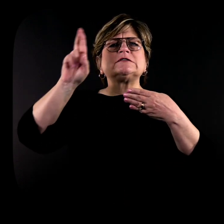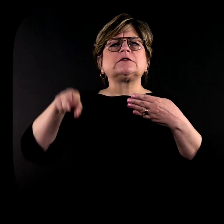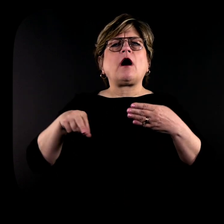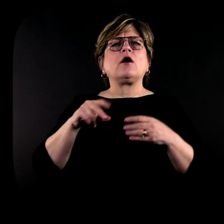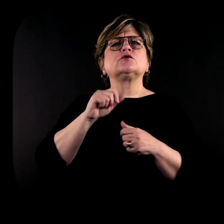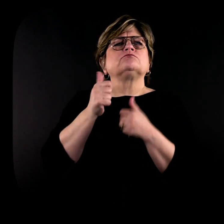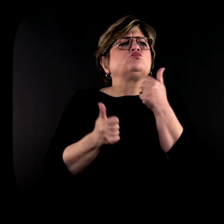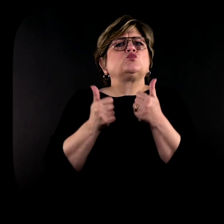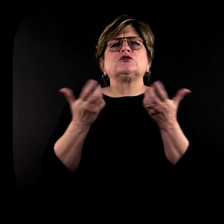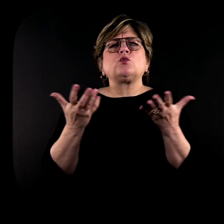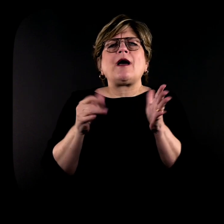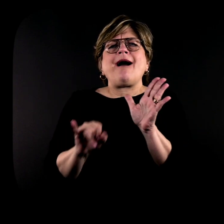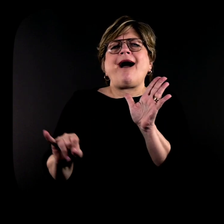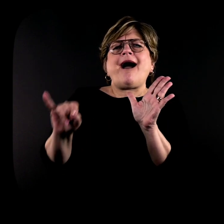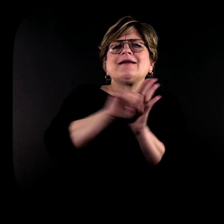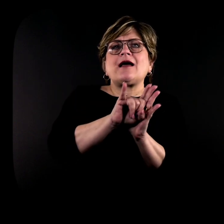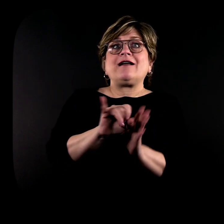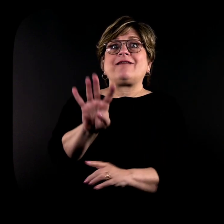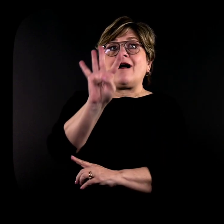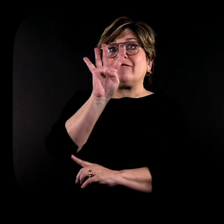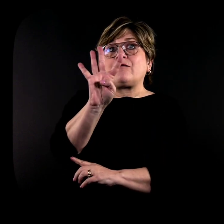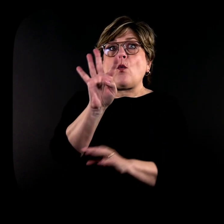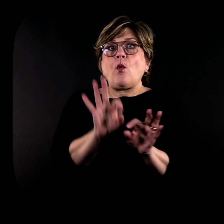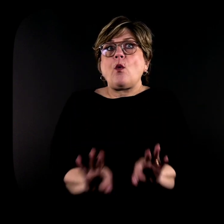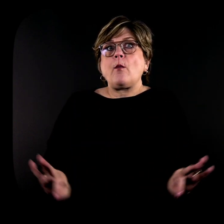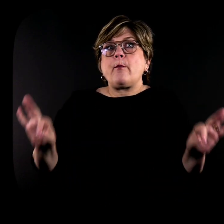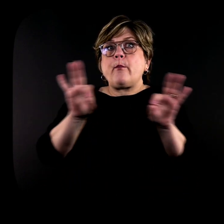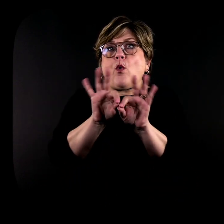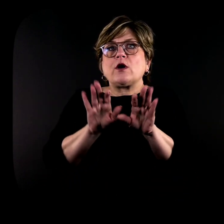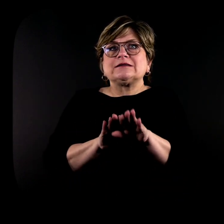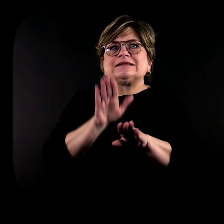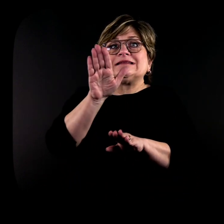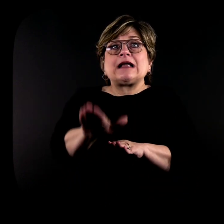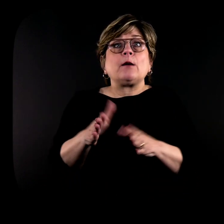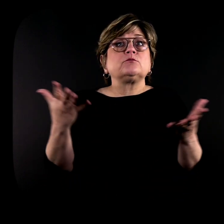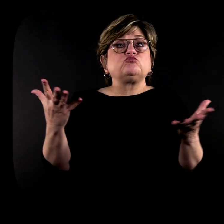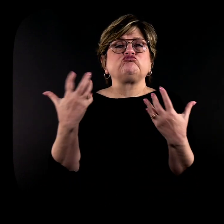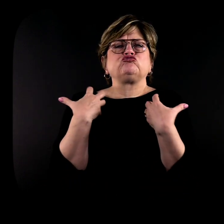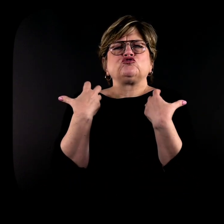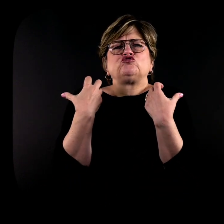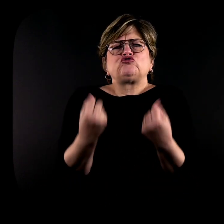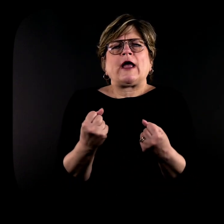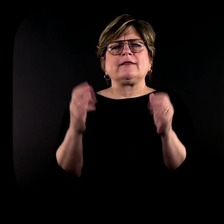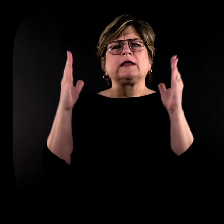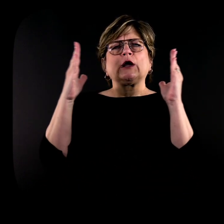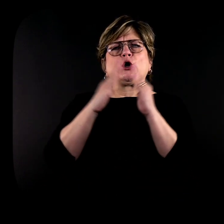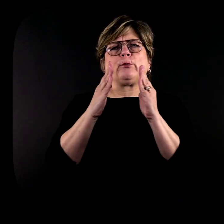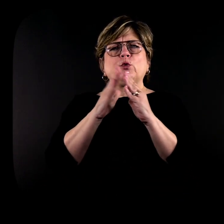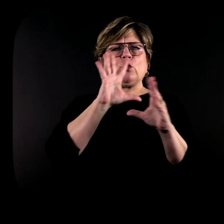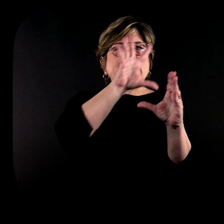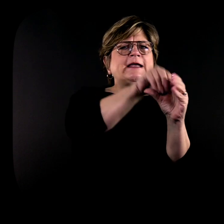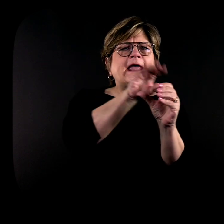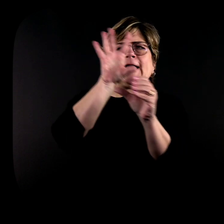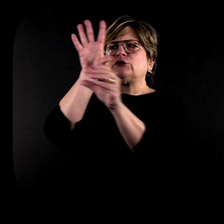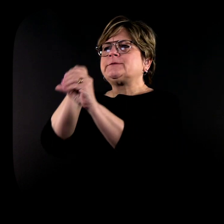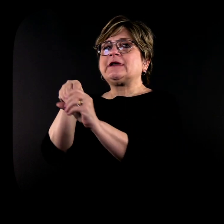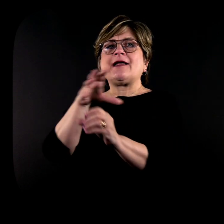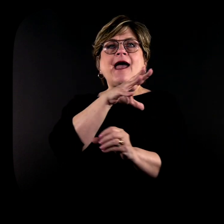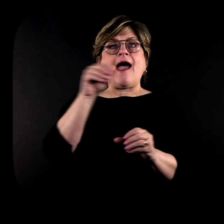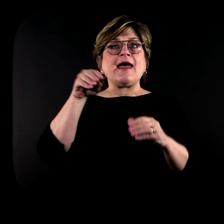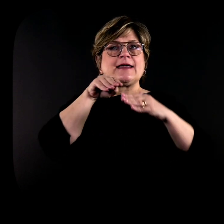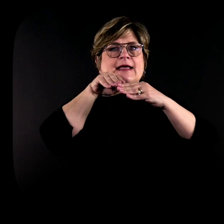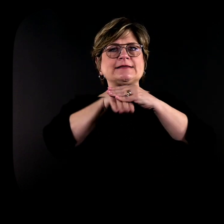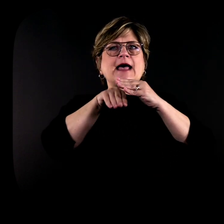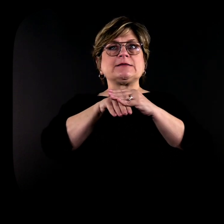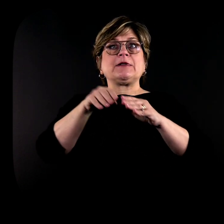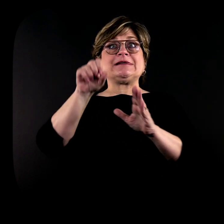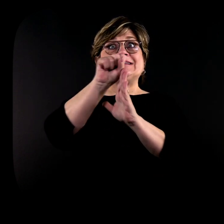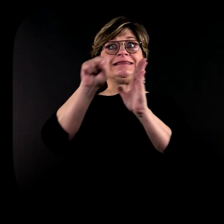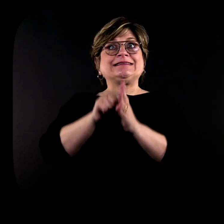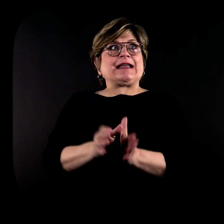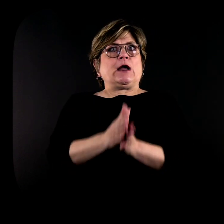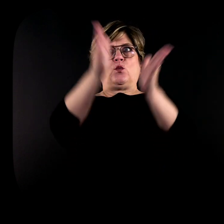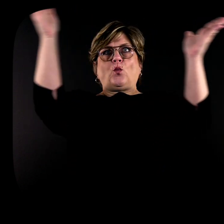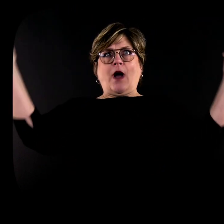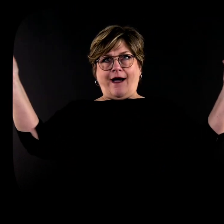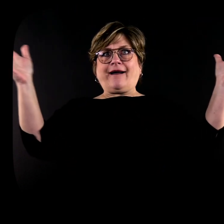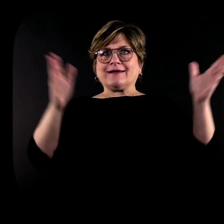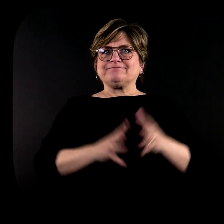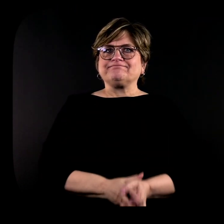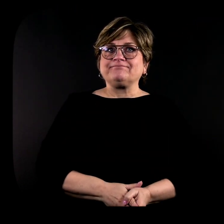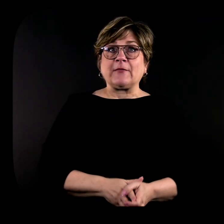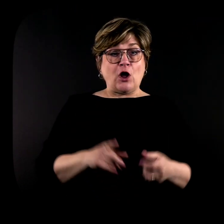identified four important steps to strengthen community engagement and accessibility statewide.